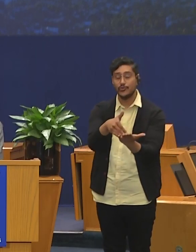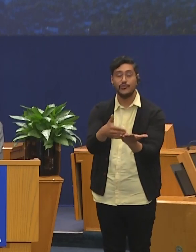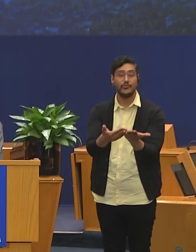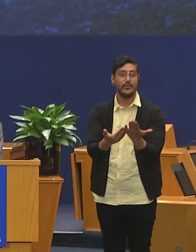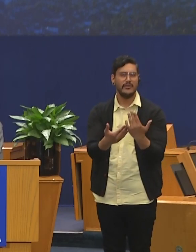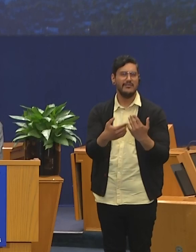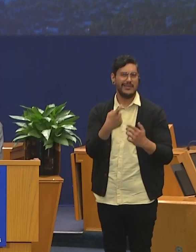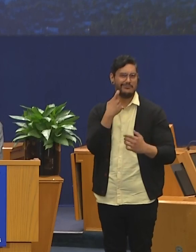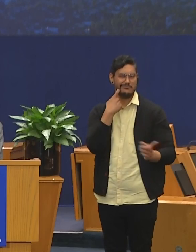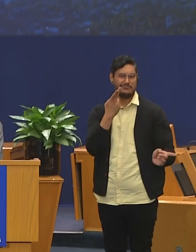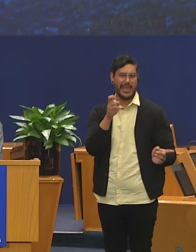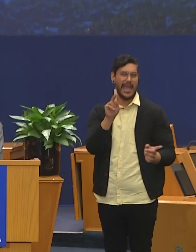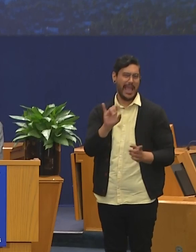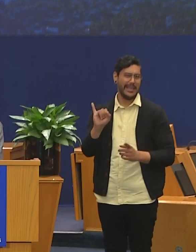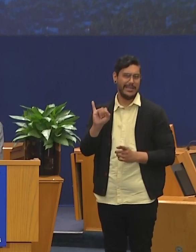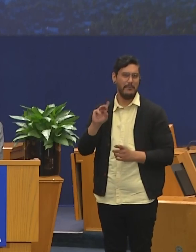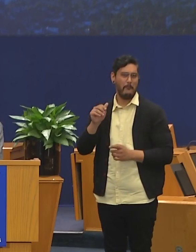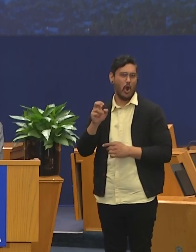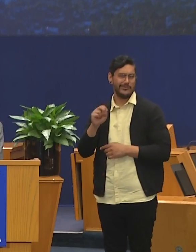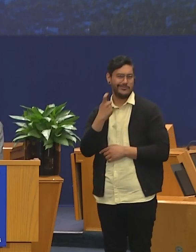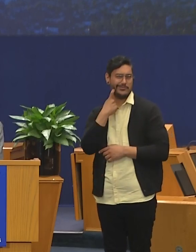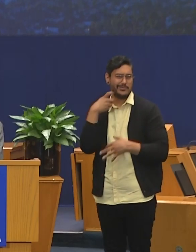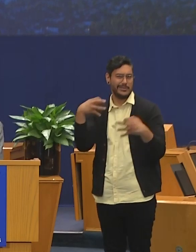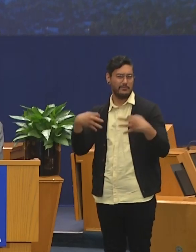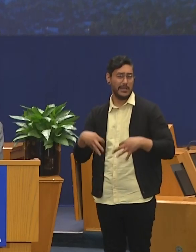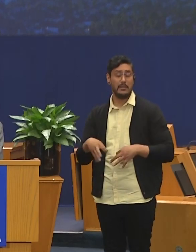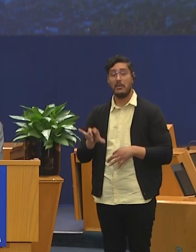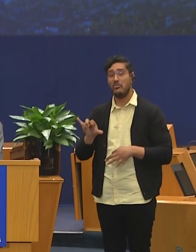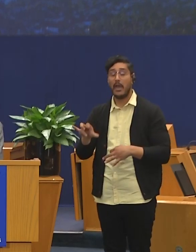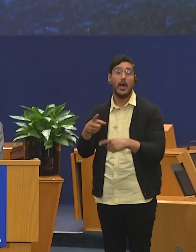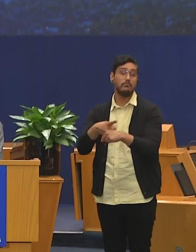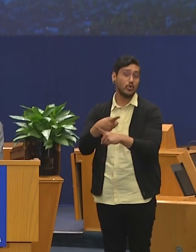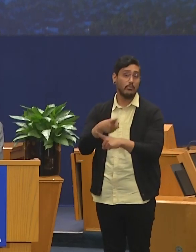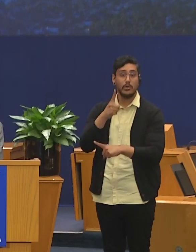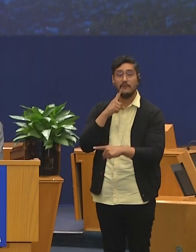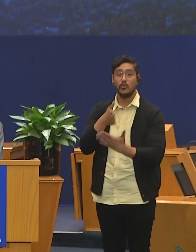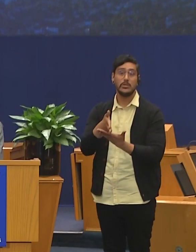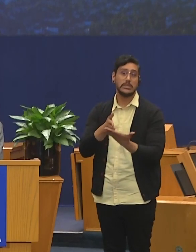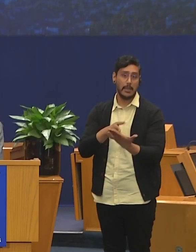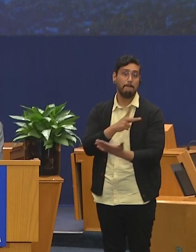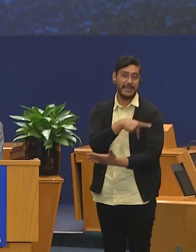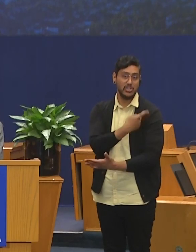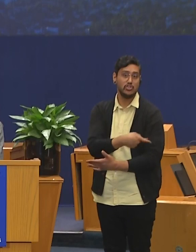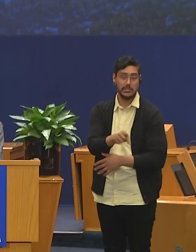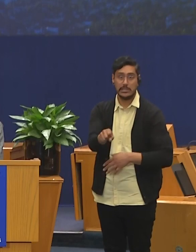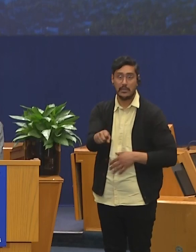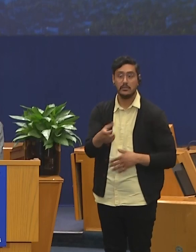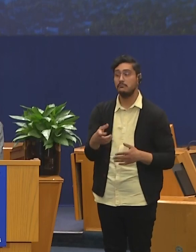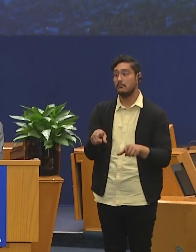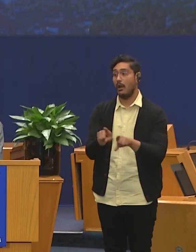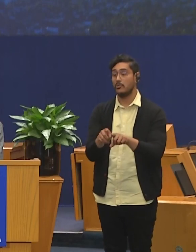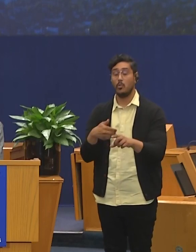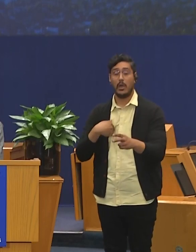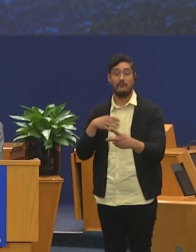IN THE INTERIM HOUSING CAPACITY THAT HEIDI MARSTON SPOKE ABOUT EARLIER MIGHT BE APPROPRIATE FOR